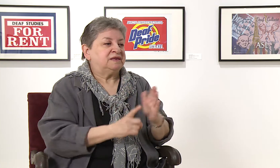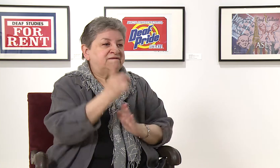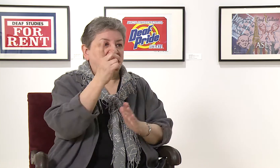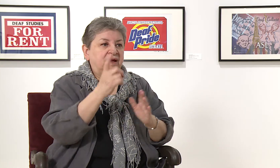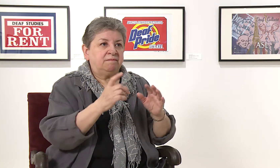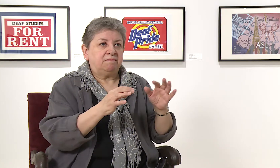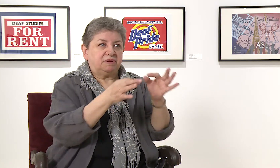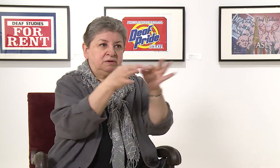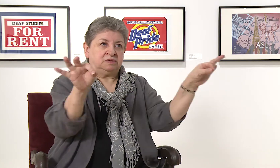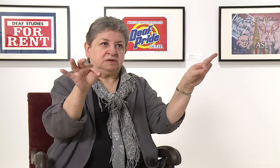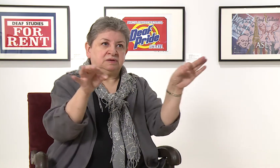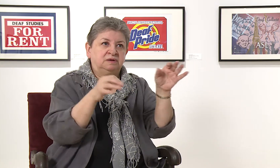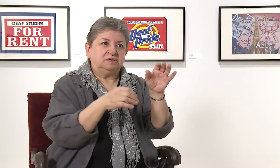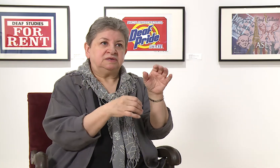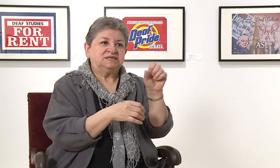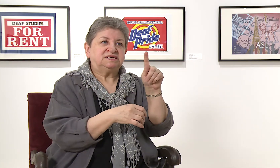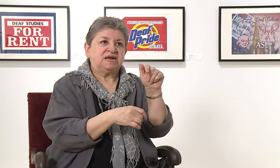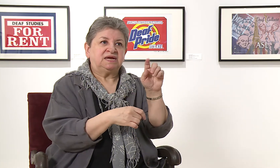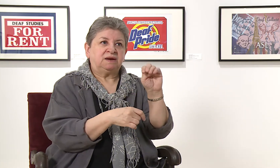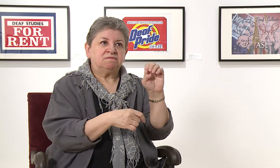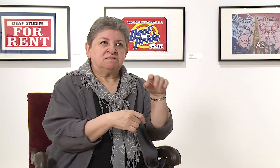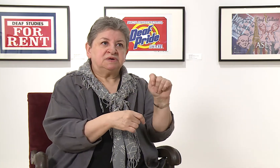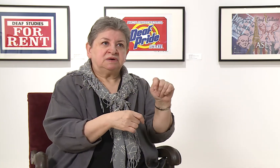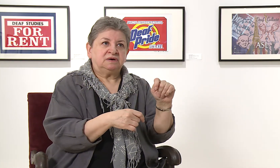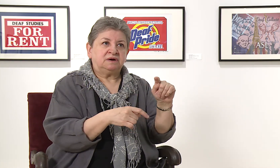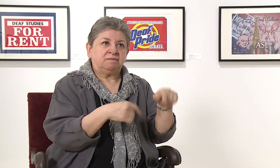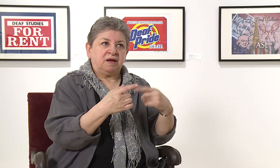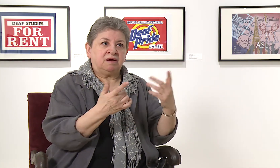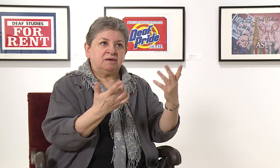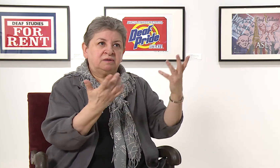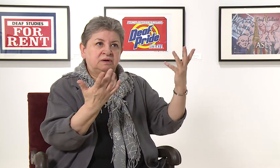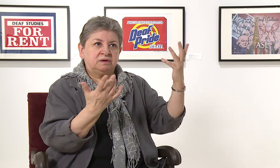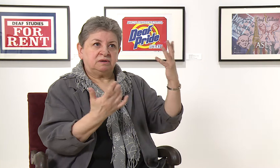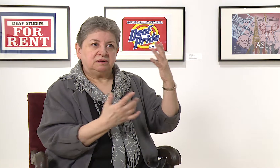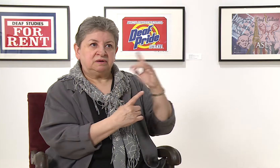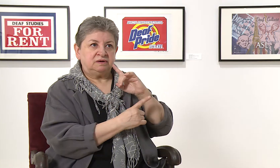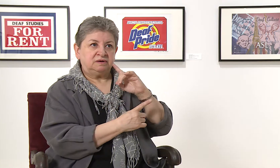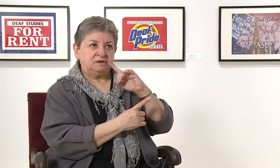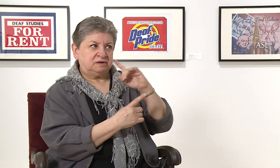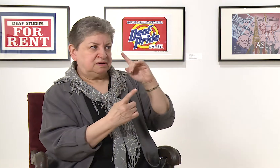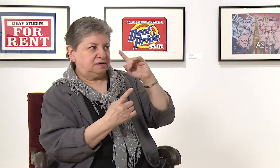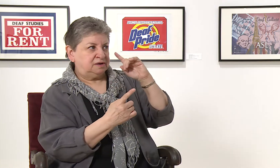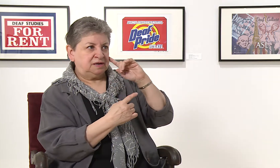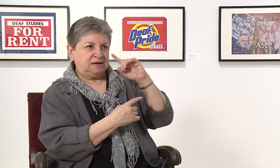from that point forward. We also wanted to develop a statement